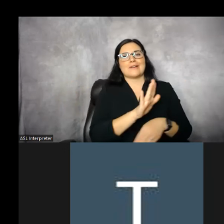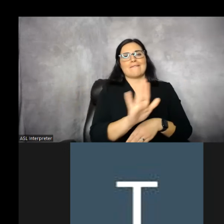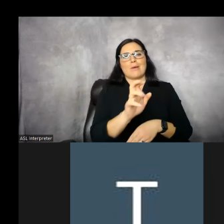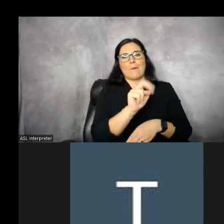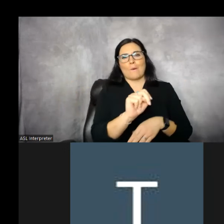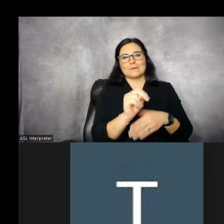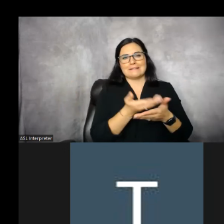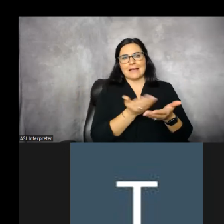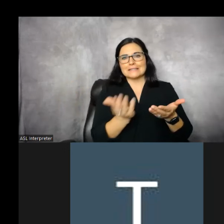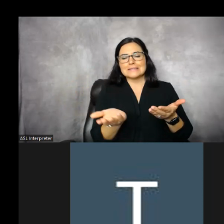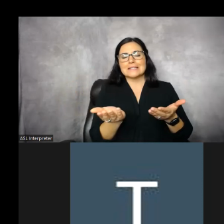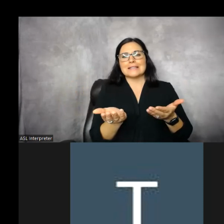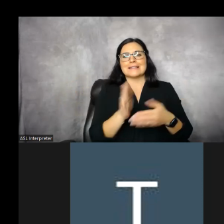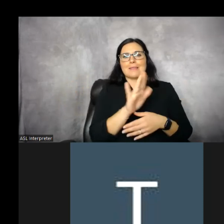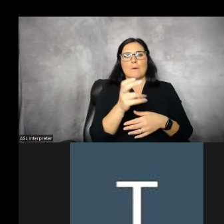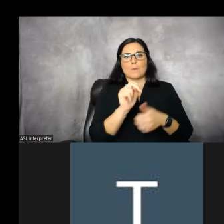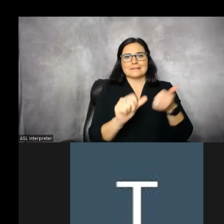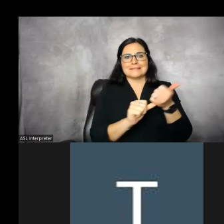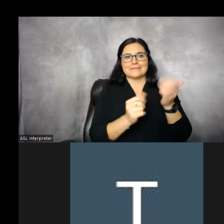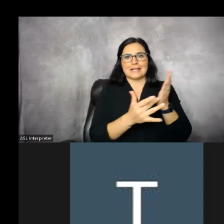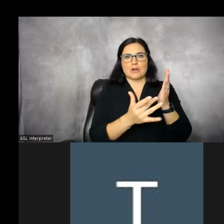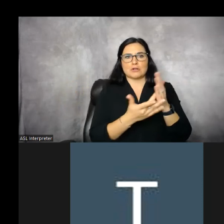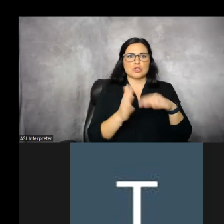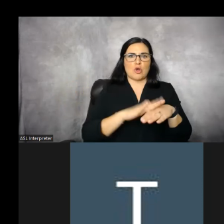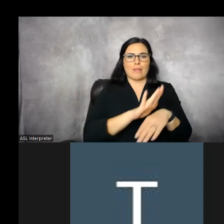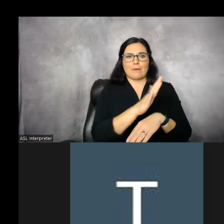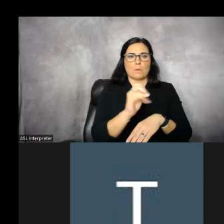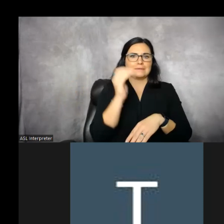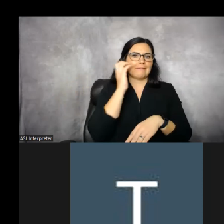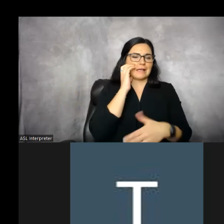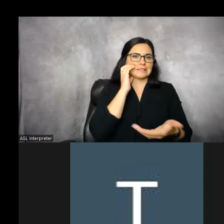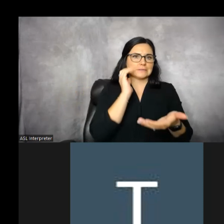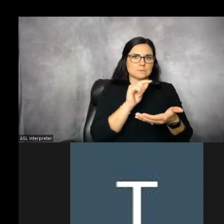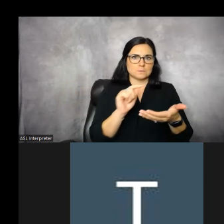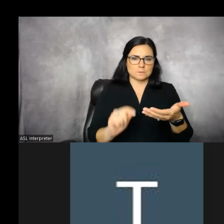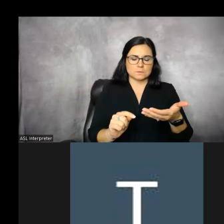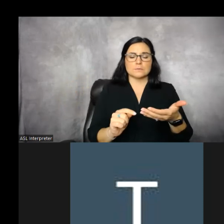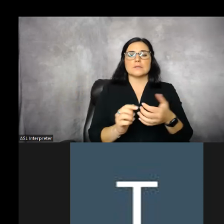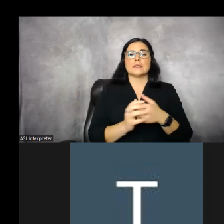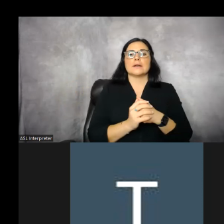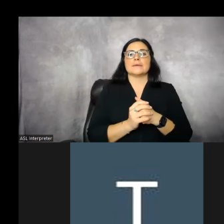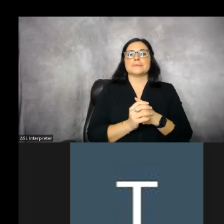that have their own assisted technology installed on them. And then based upon that,